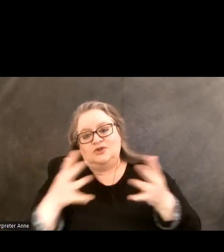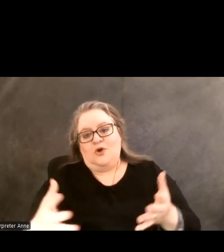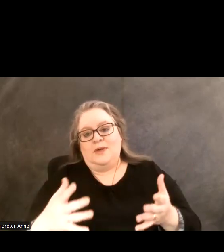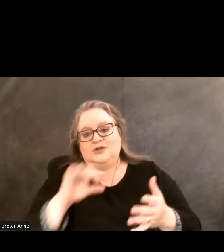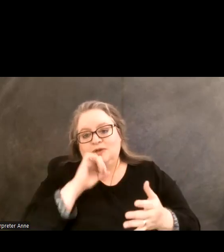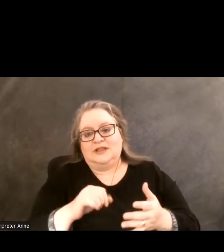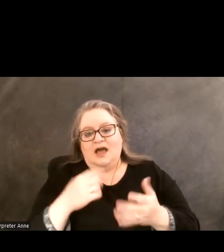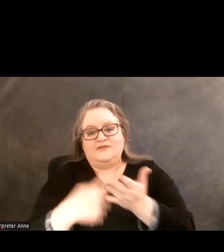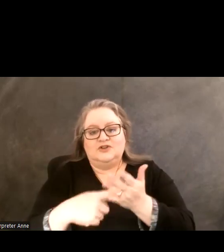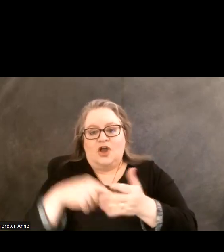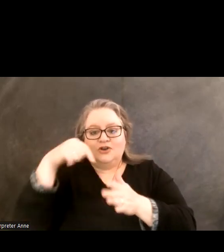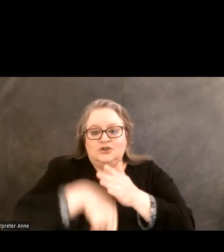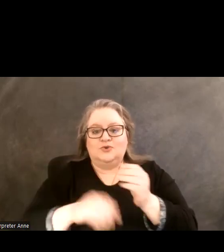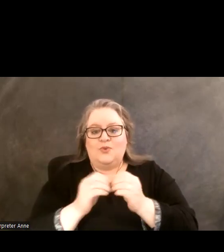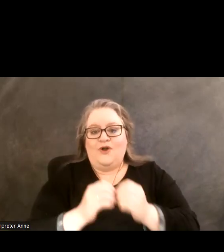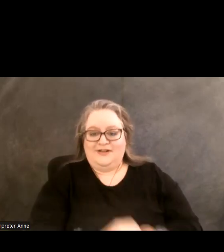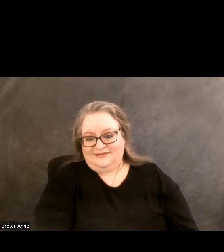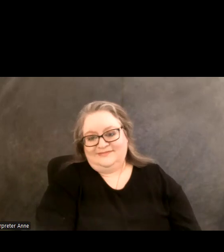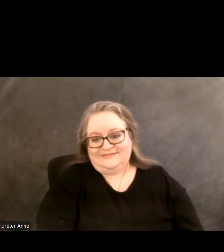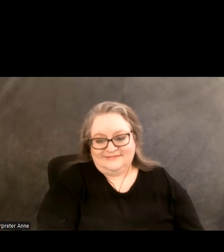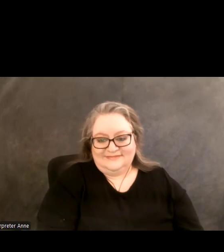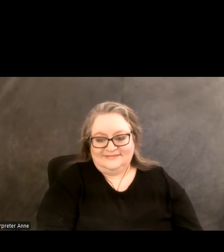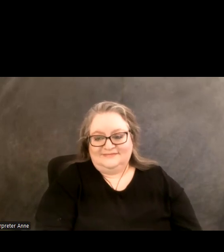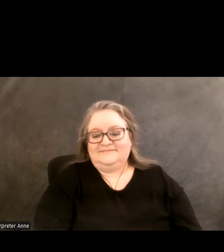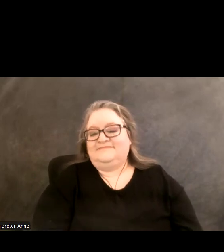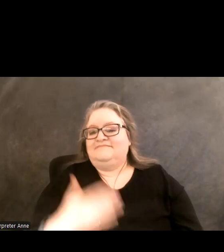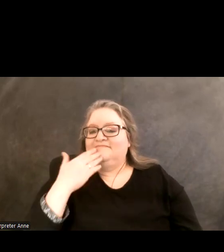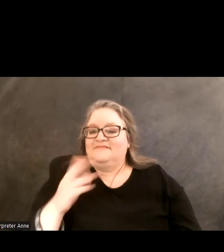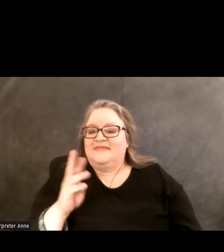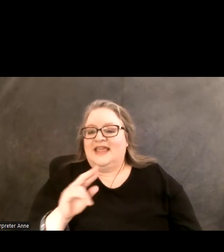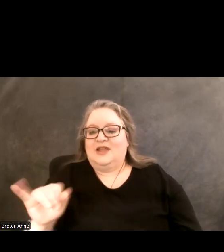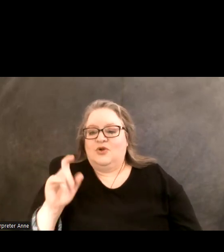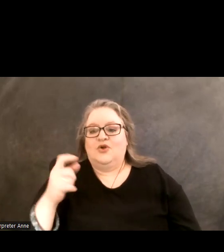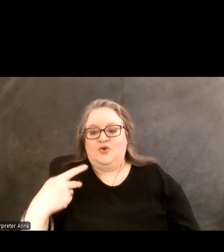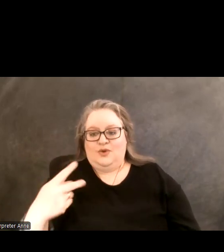Thank you, Bri and we should have that virtual